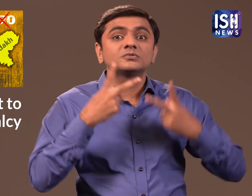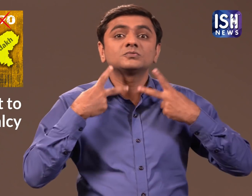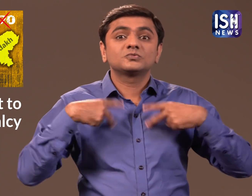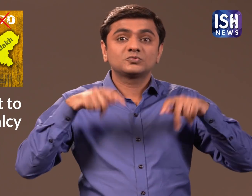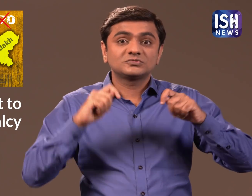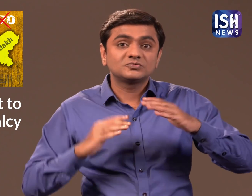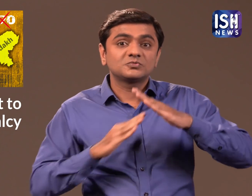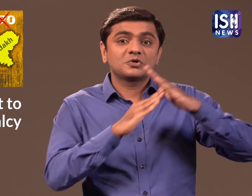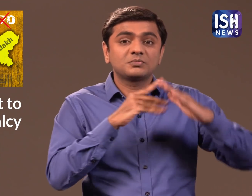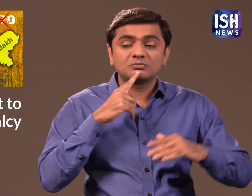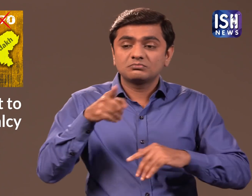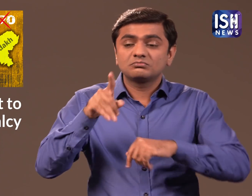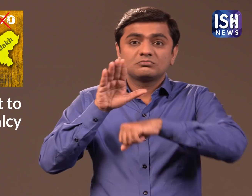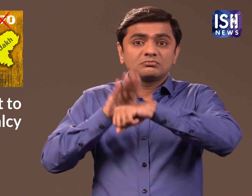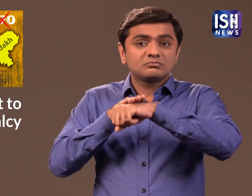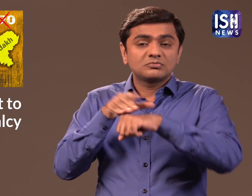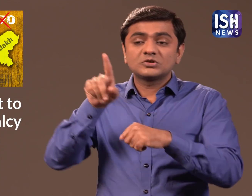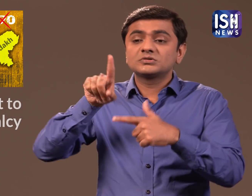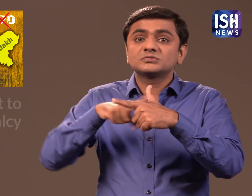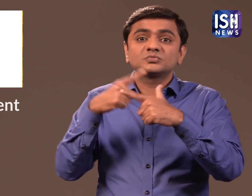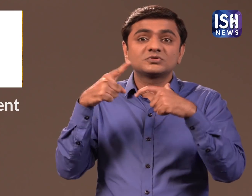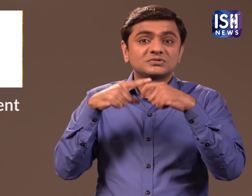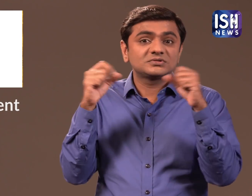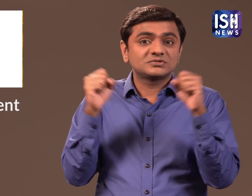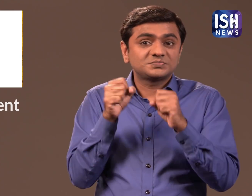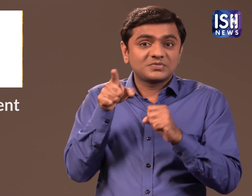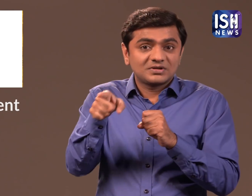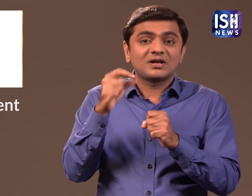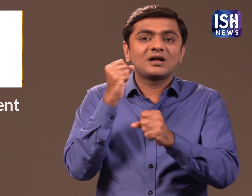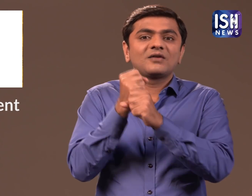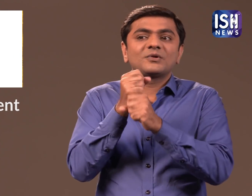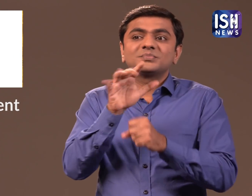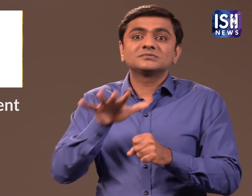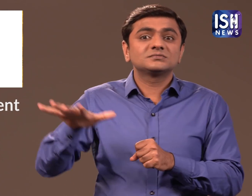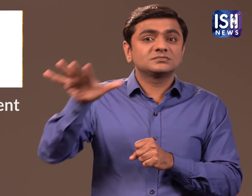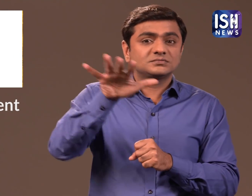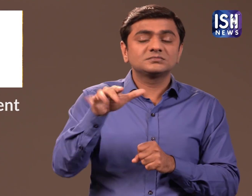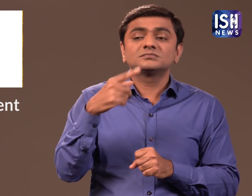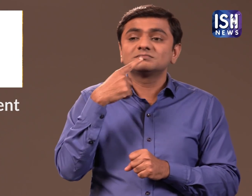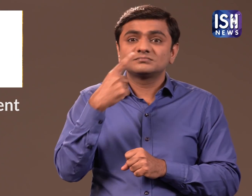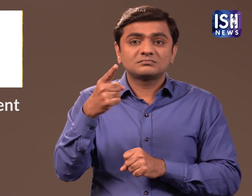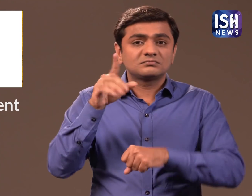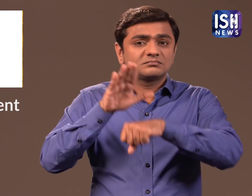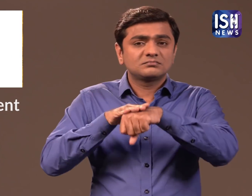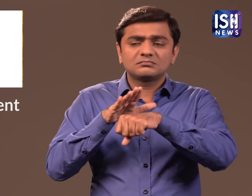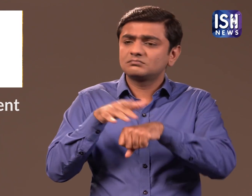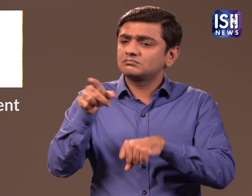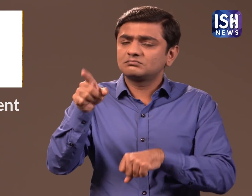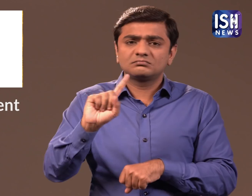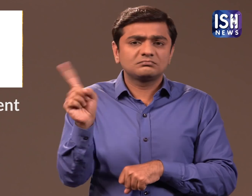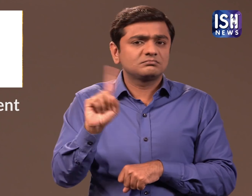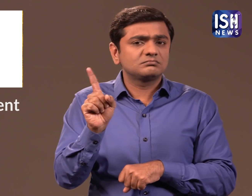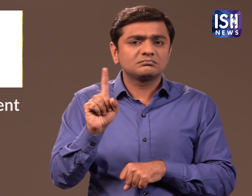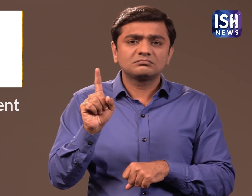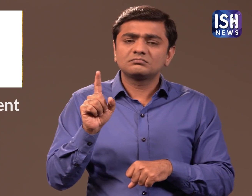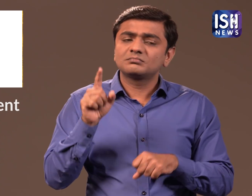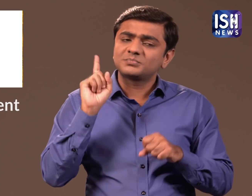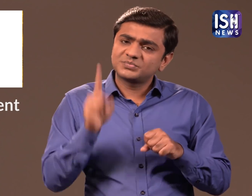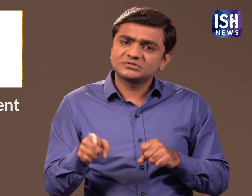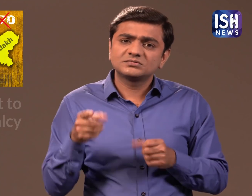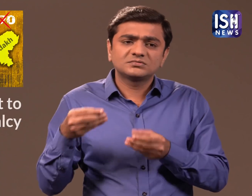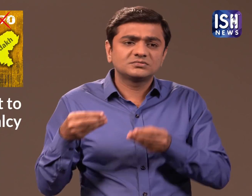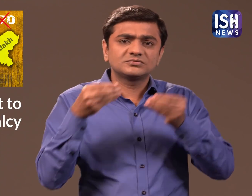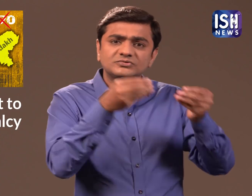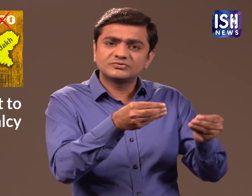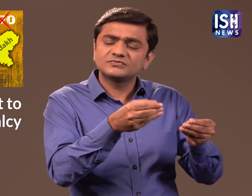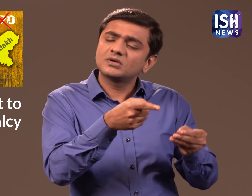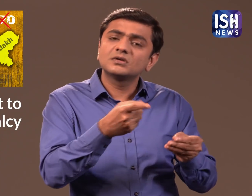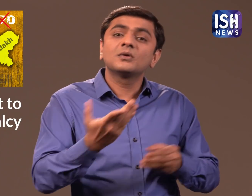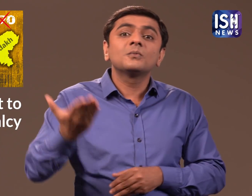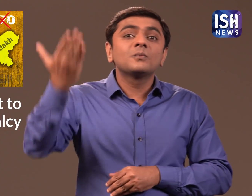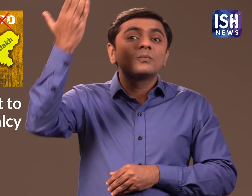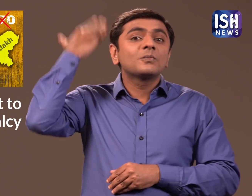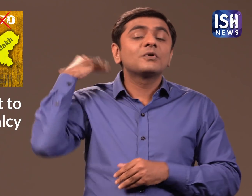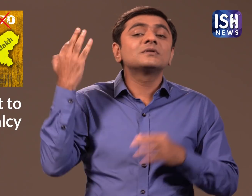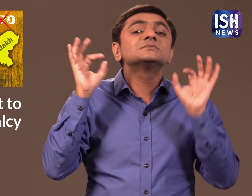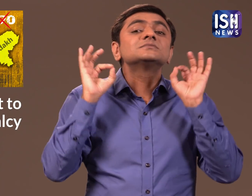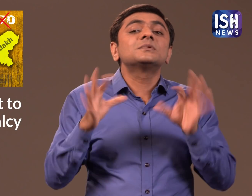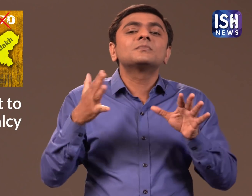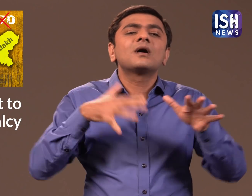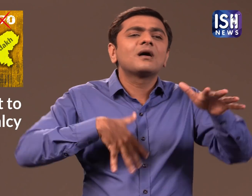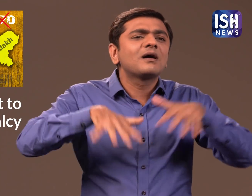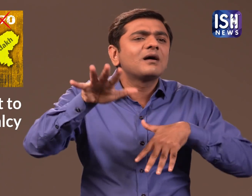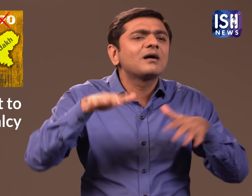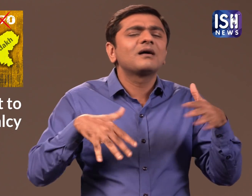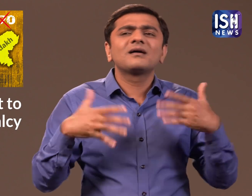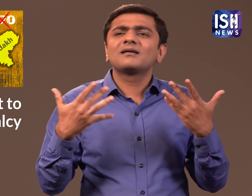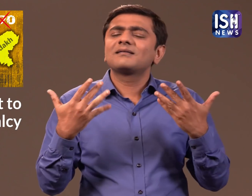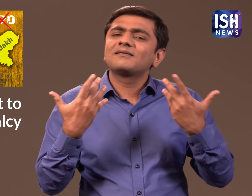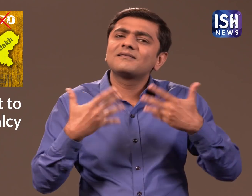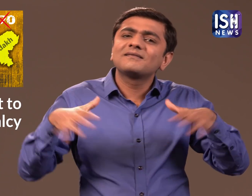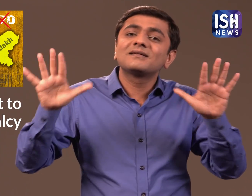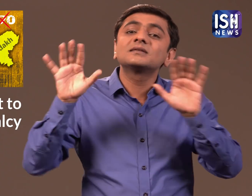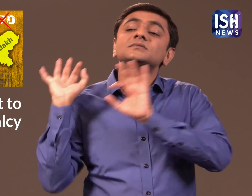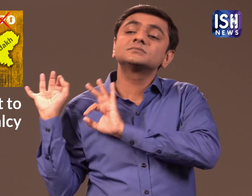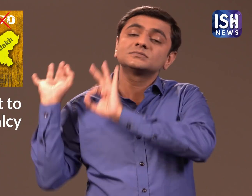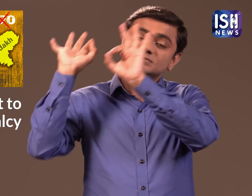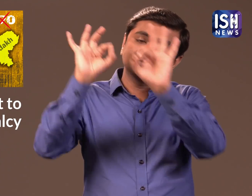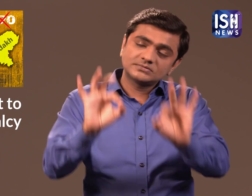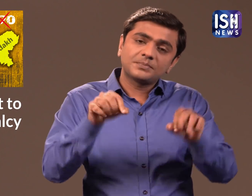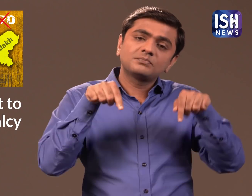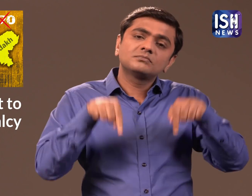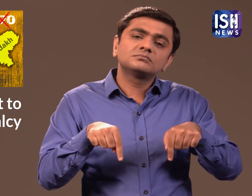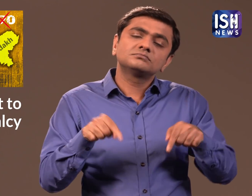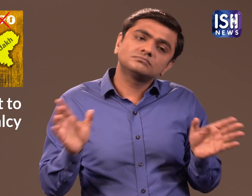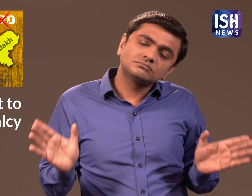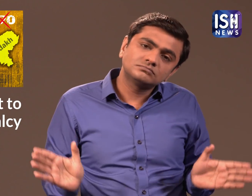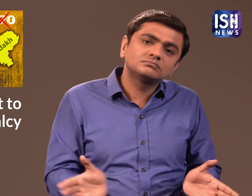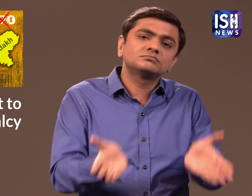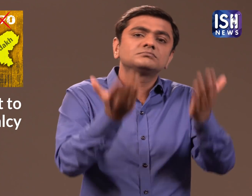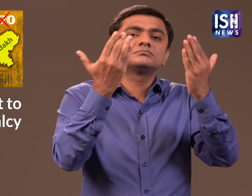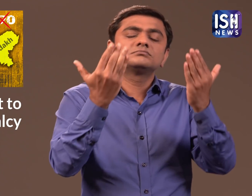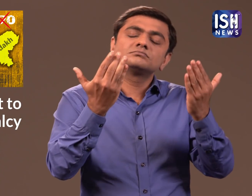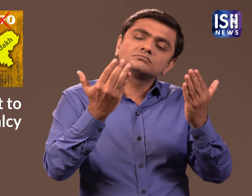the SC has told the J&K government to make sure the situation in J&K is back to normal.